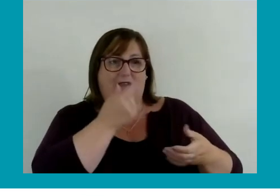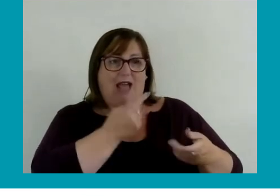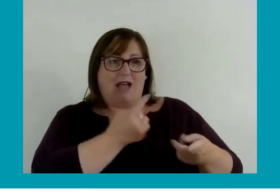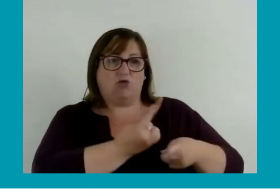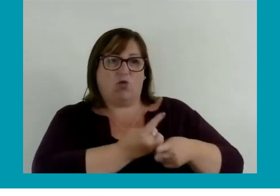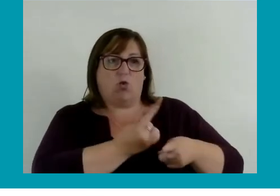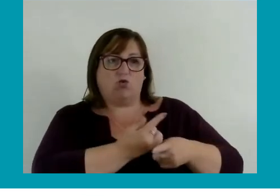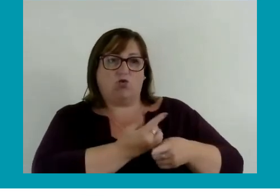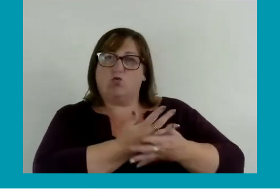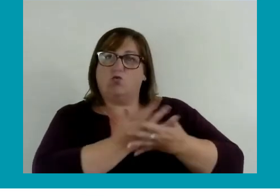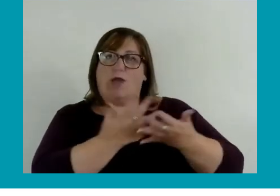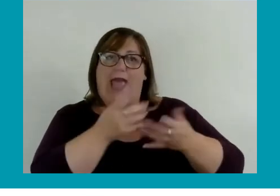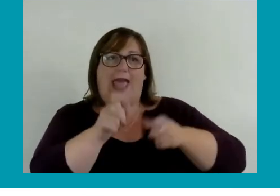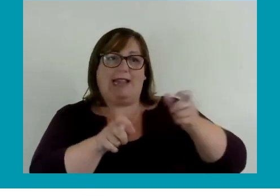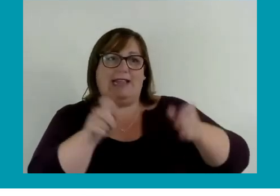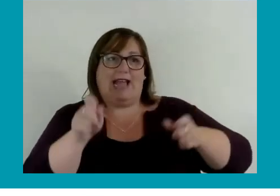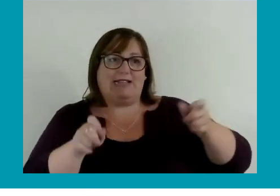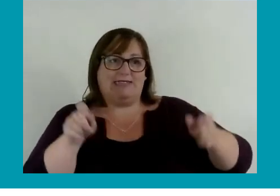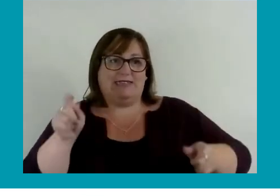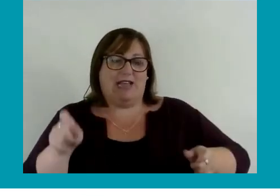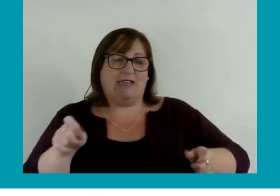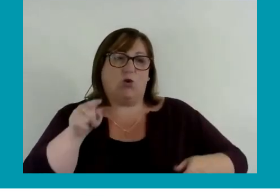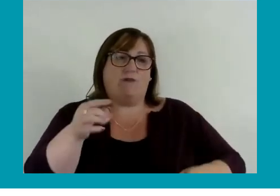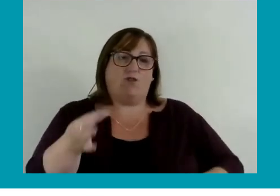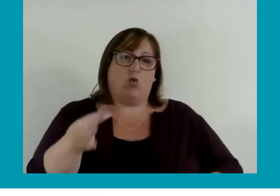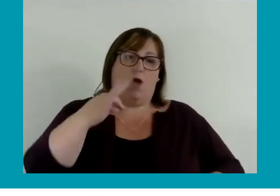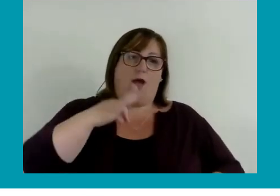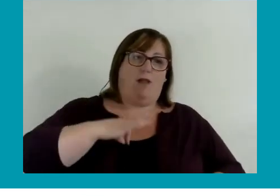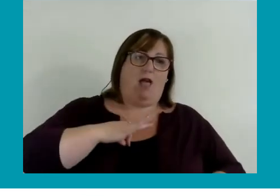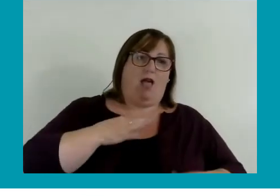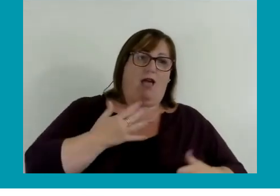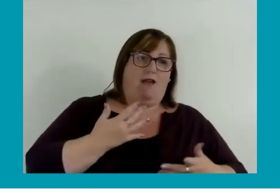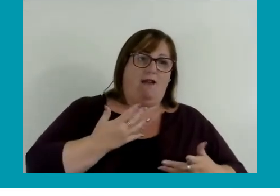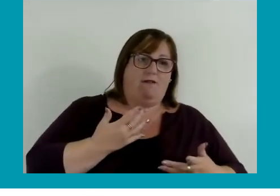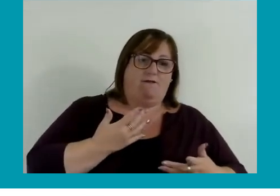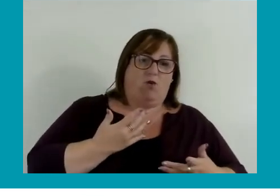if you're applying for a specific role they'll be able to let you know there's a task that will